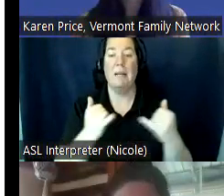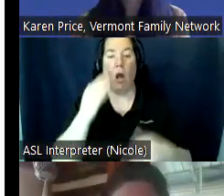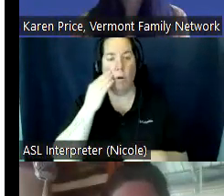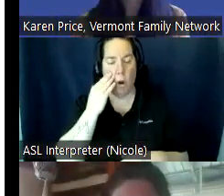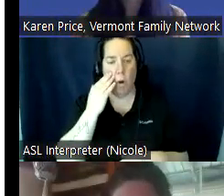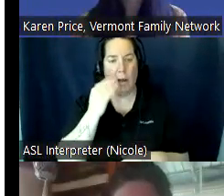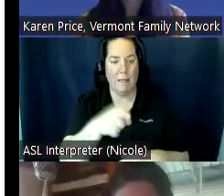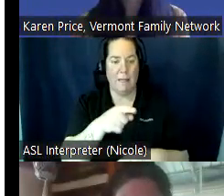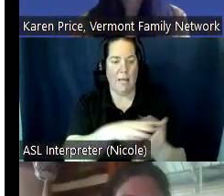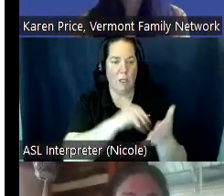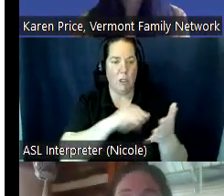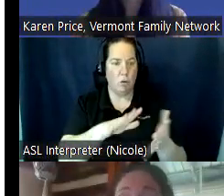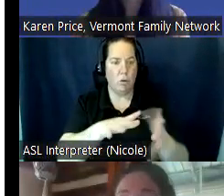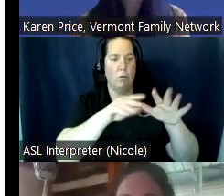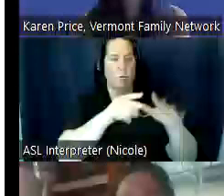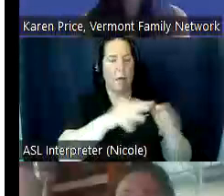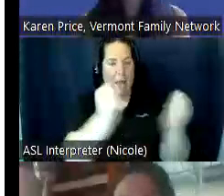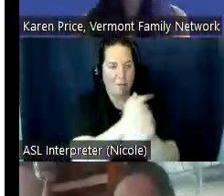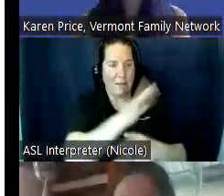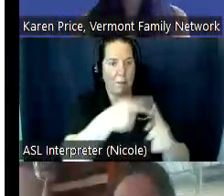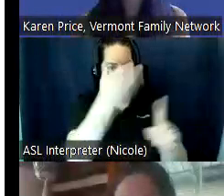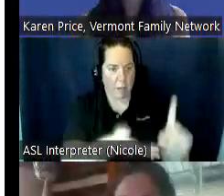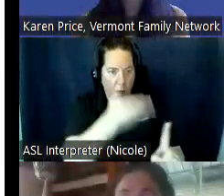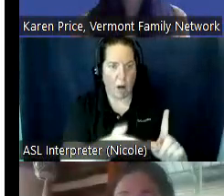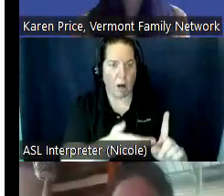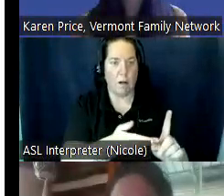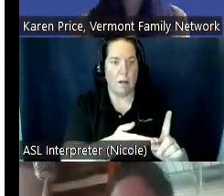the goals of their IEP, to inform how they're learning differences related to